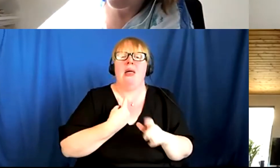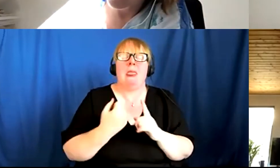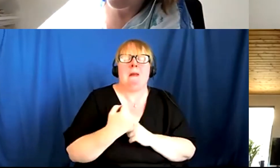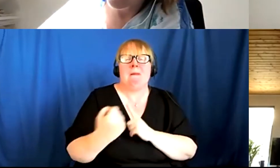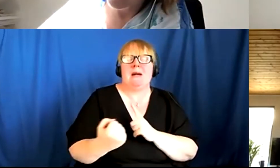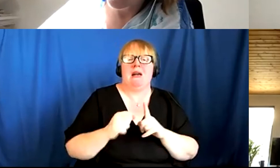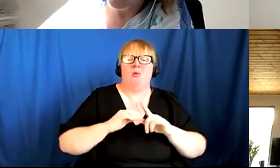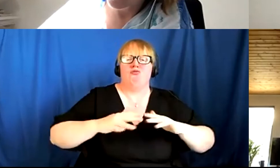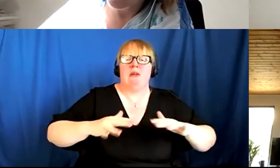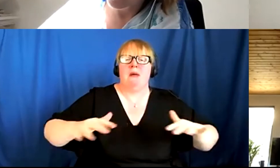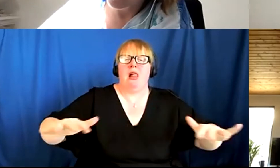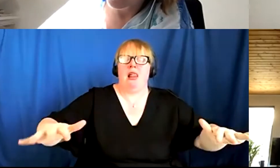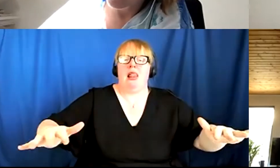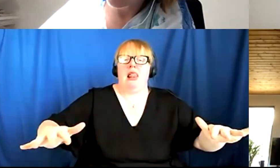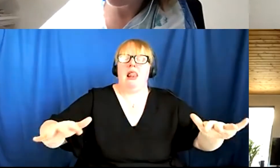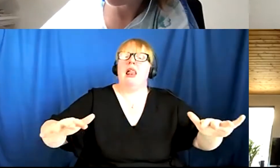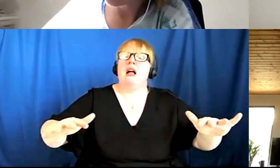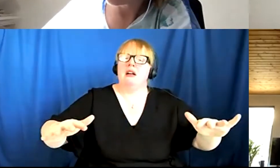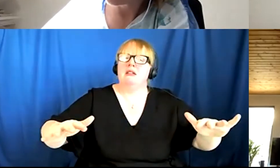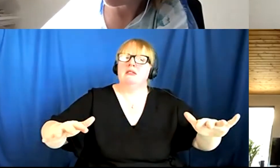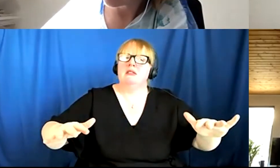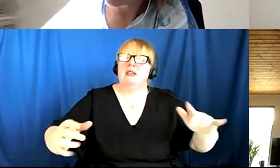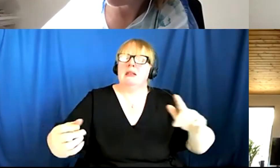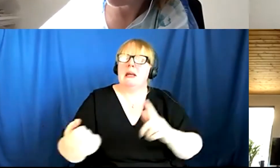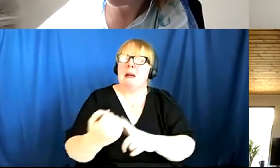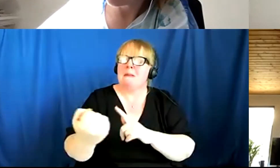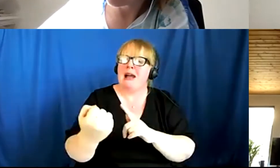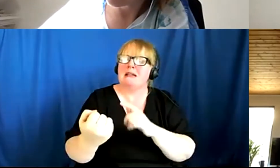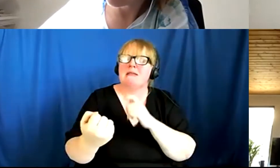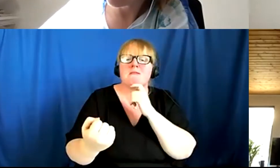But I did start to kind of notice that what was happening,